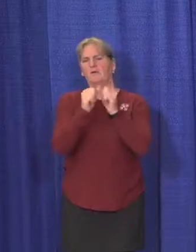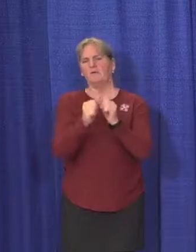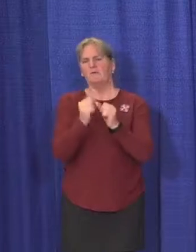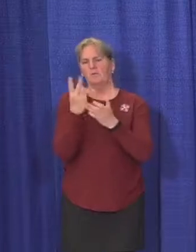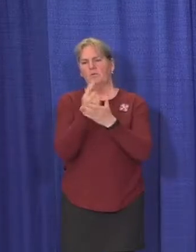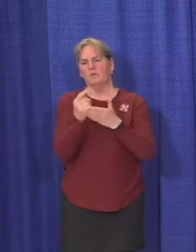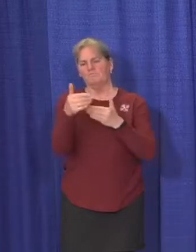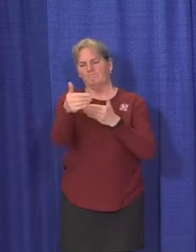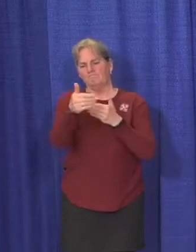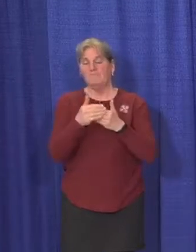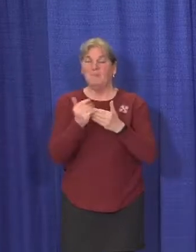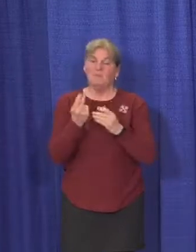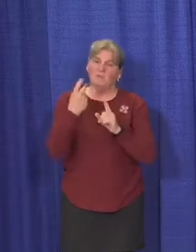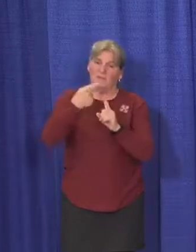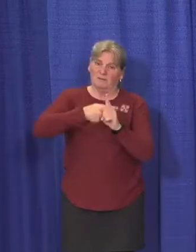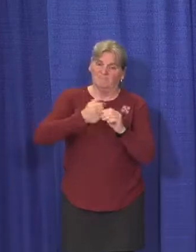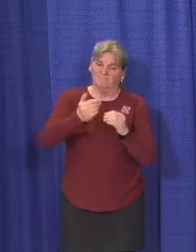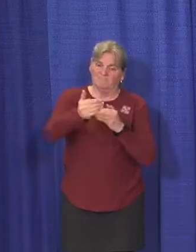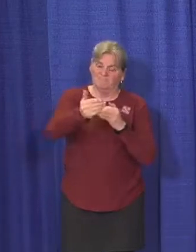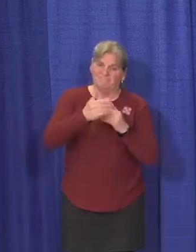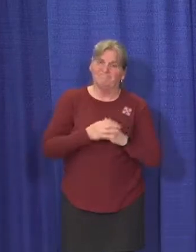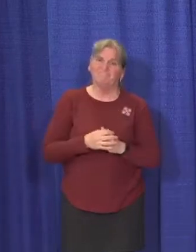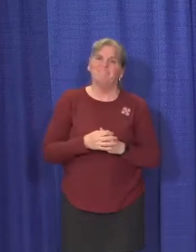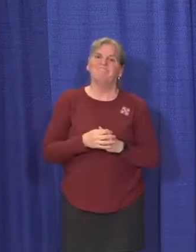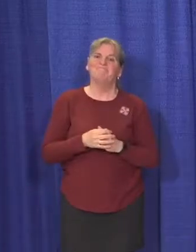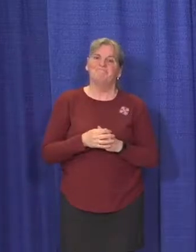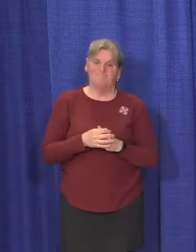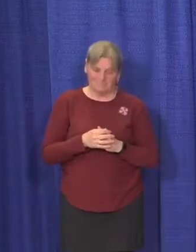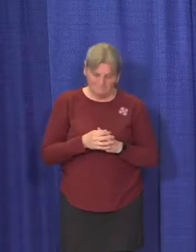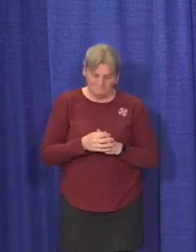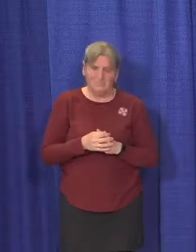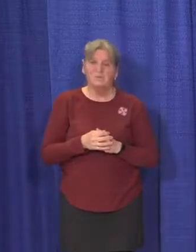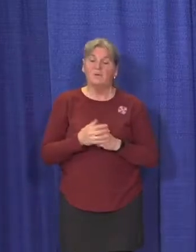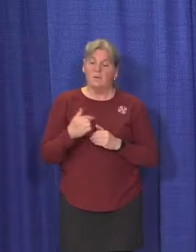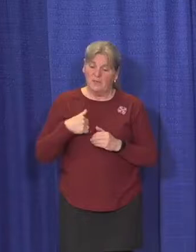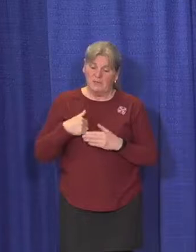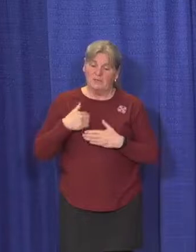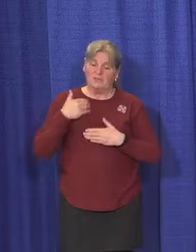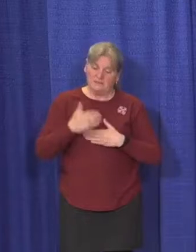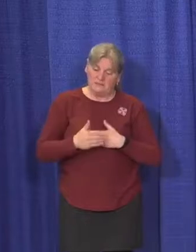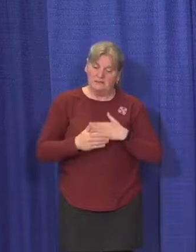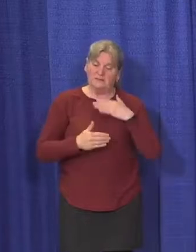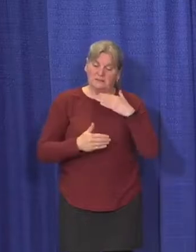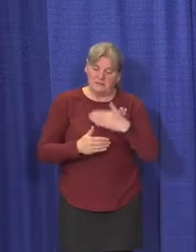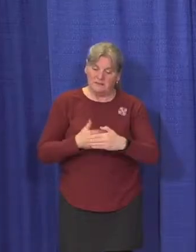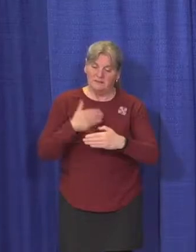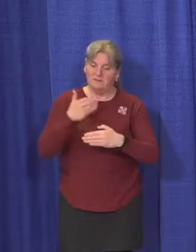part of our lives for the next few weeks, perhaps months and we are taking significant steps